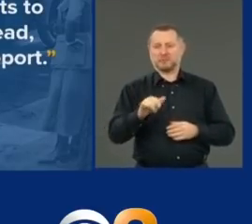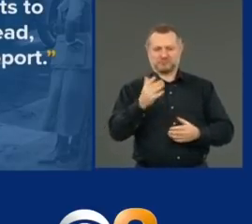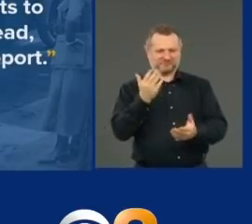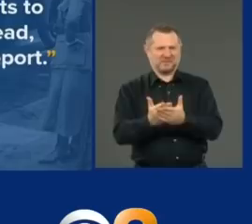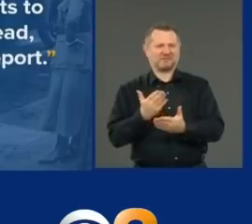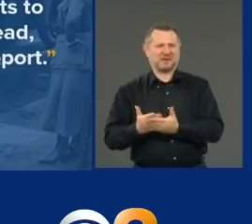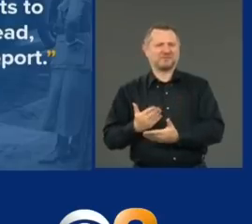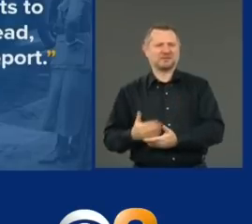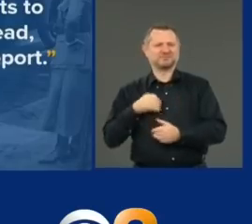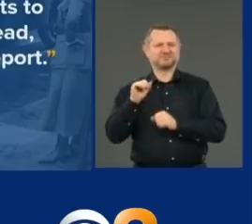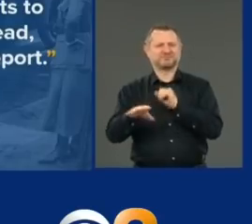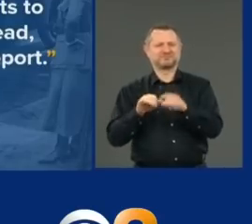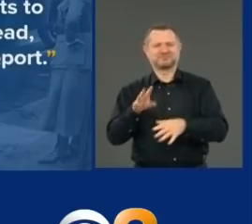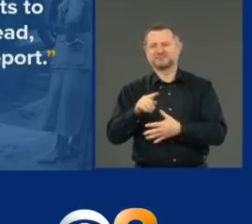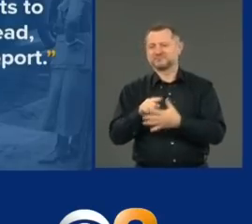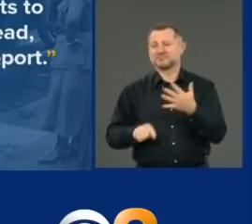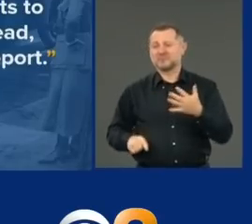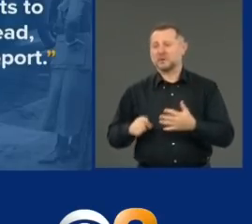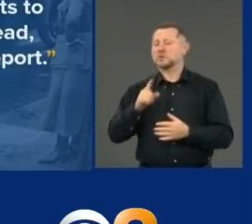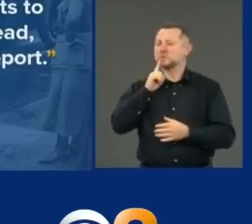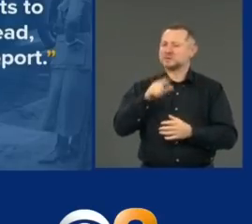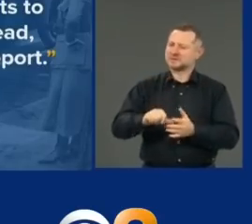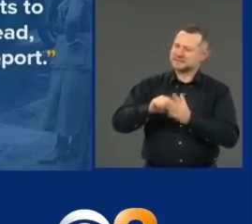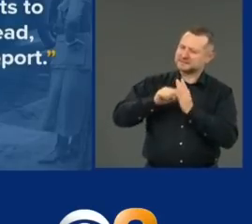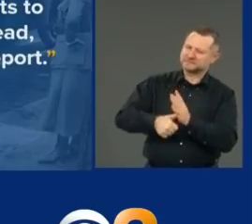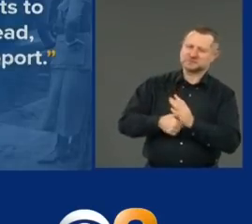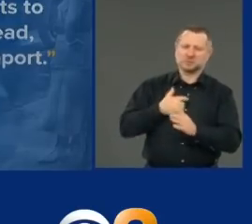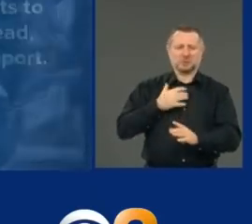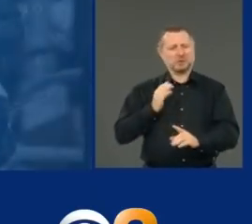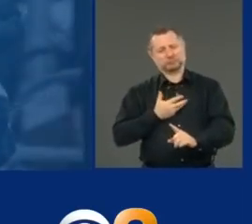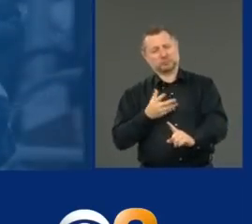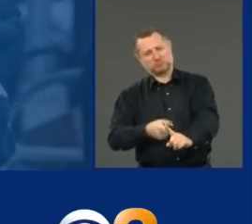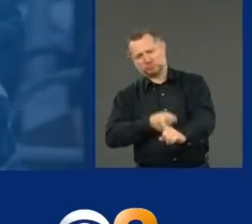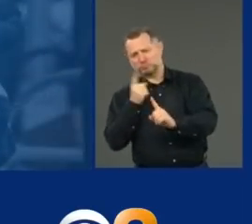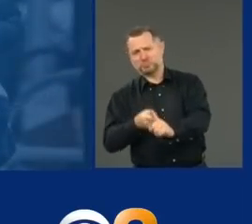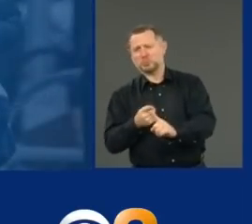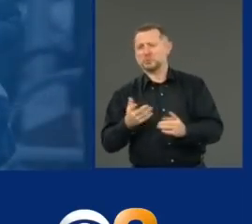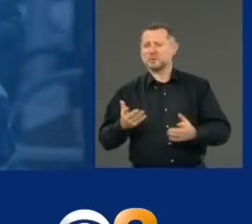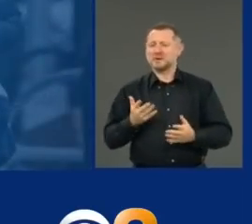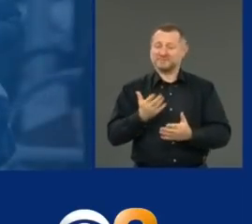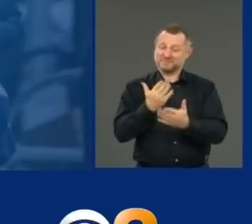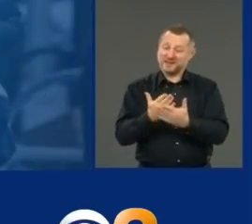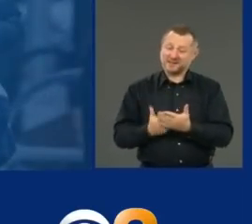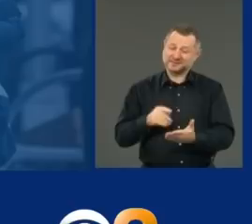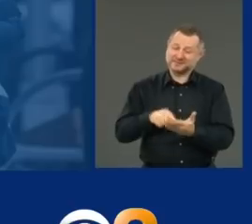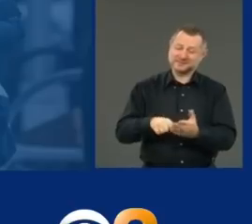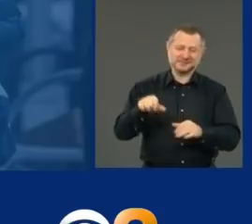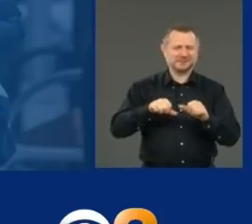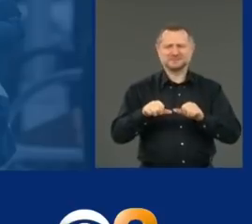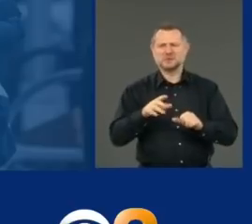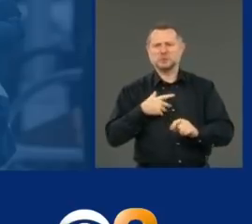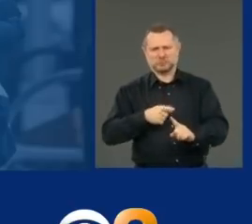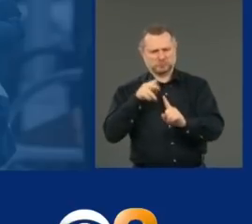VIRUS. IN FLORIDA, THERE MAY STILL BE A SPIKE IN THE NUMBER OF DEATHS.